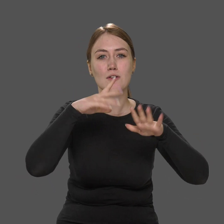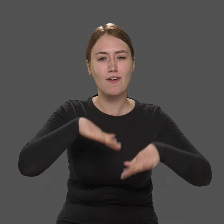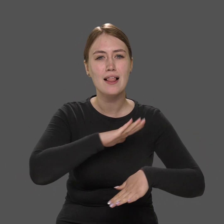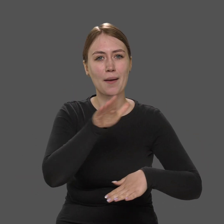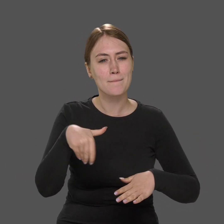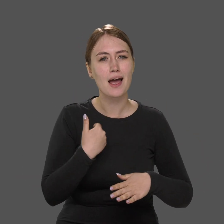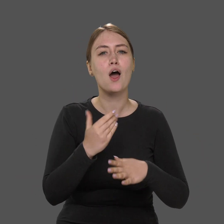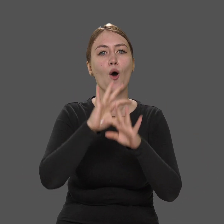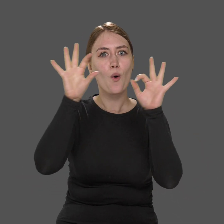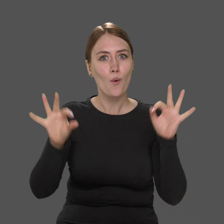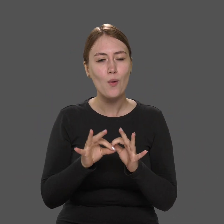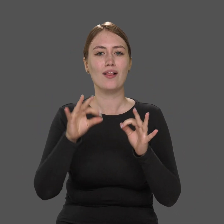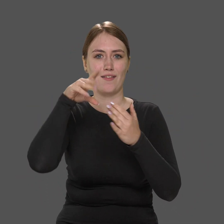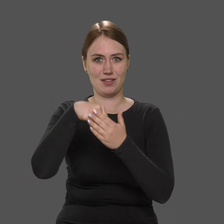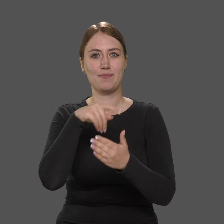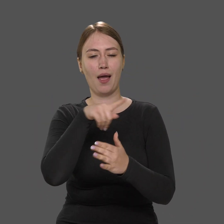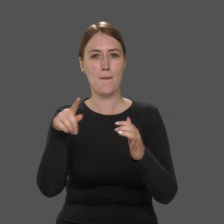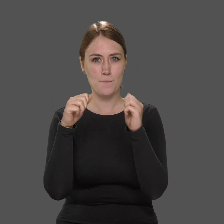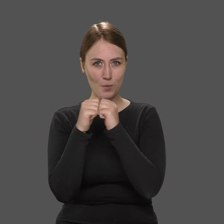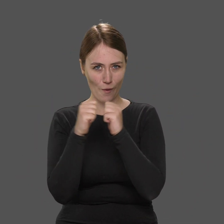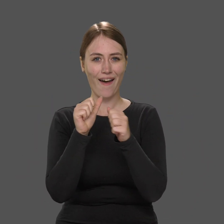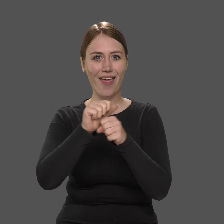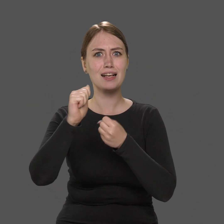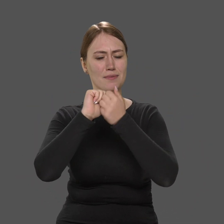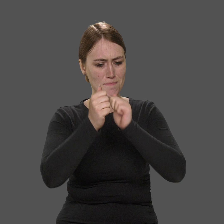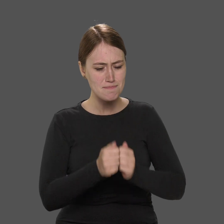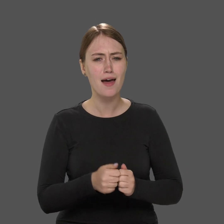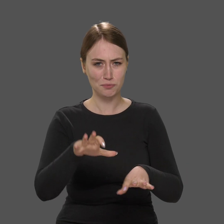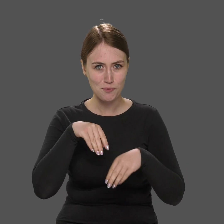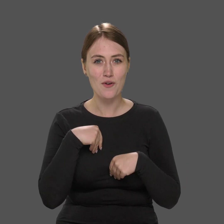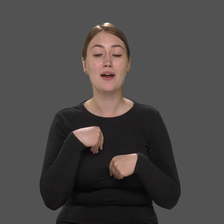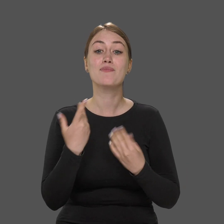allow us to infer a general rule of reorganization in the brain's cortex.